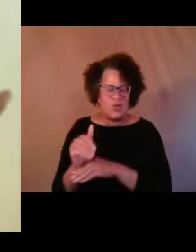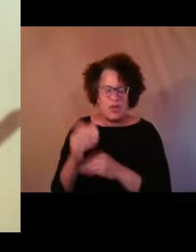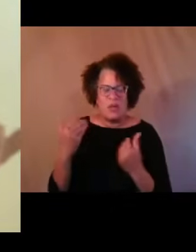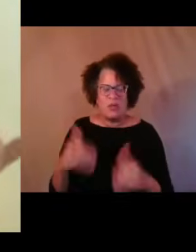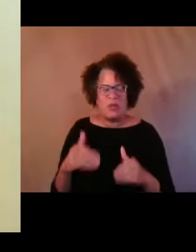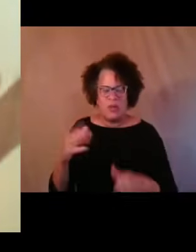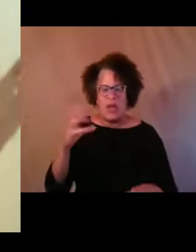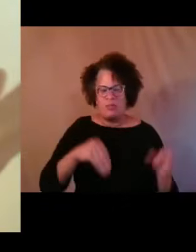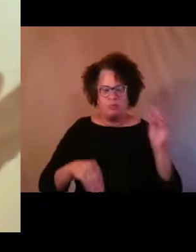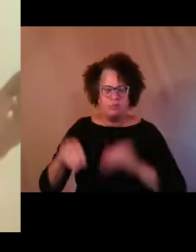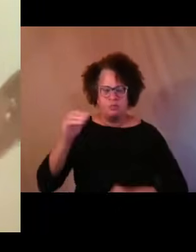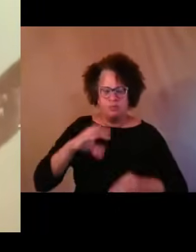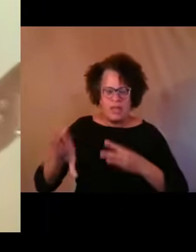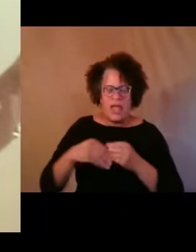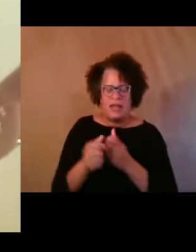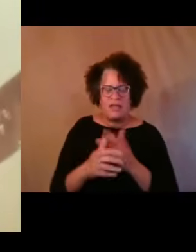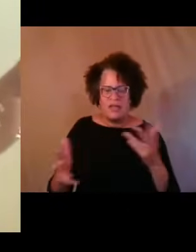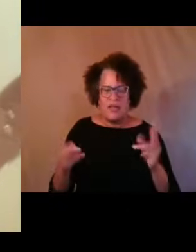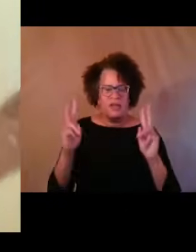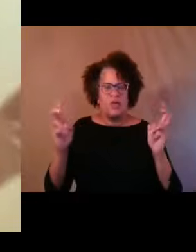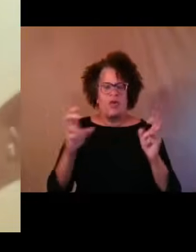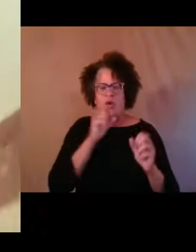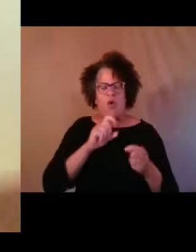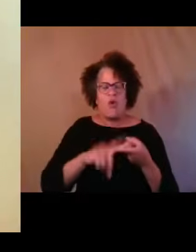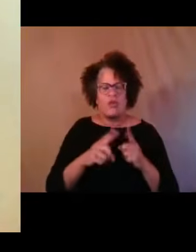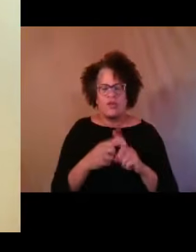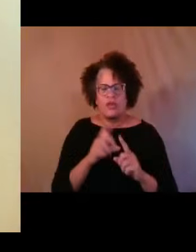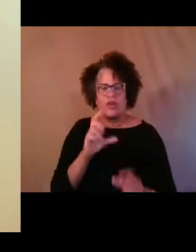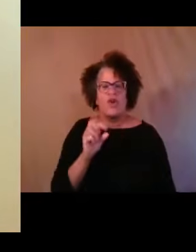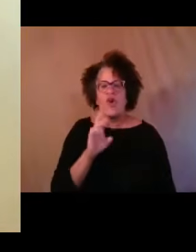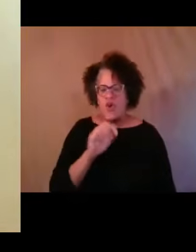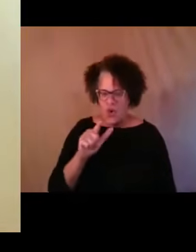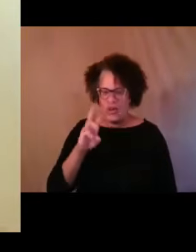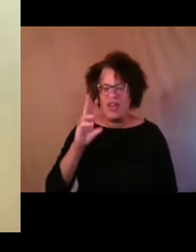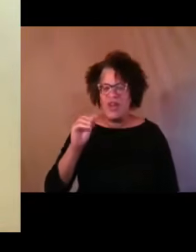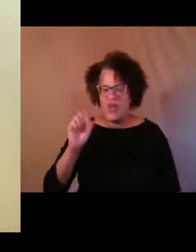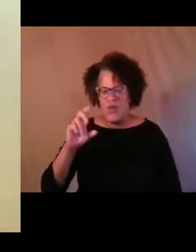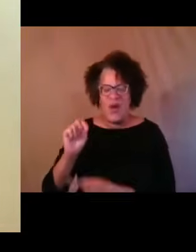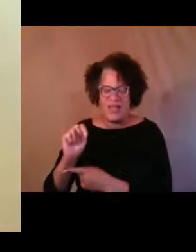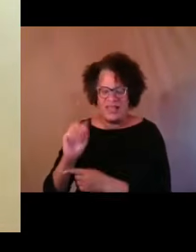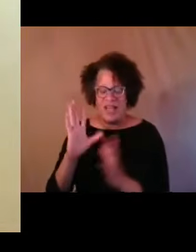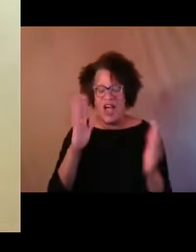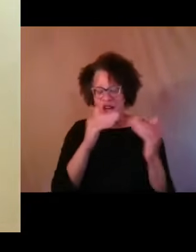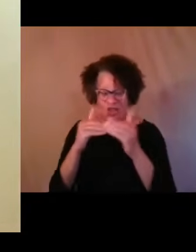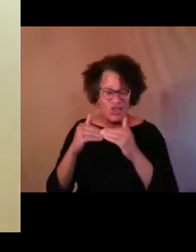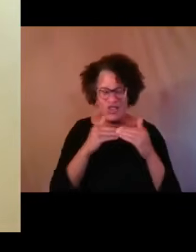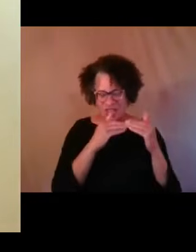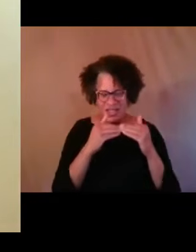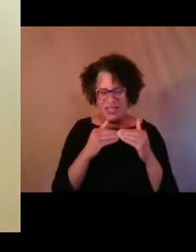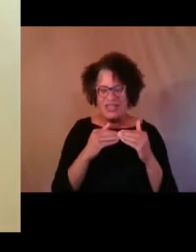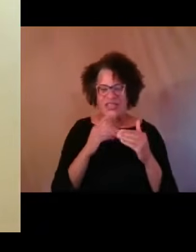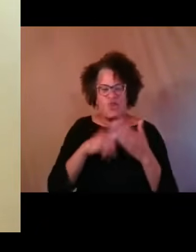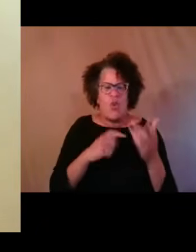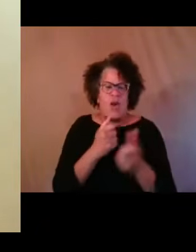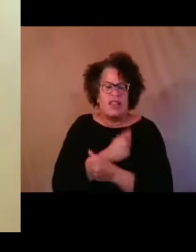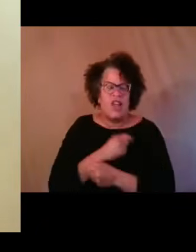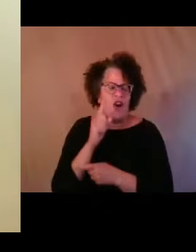And by saying, quoting an old friend of mine, Cornell West, "Justice is what love looks like in public."